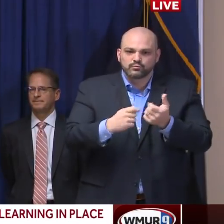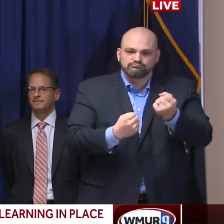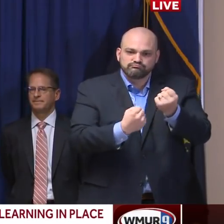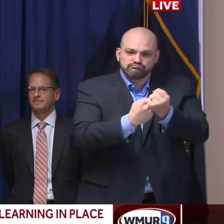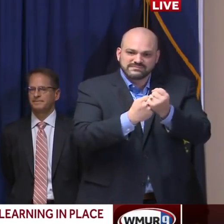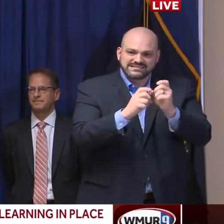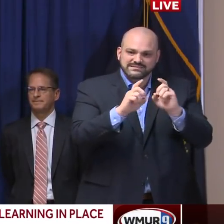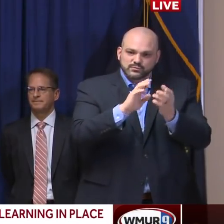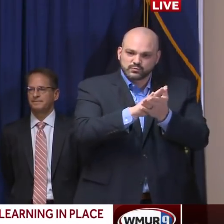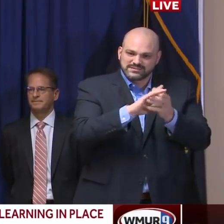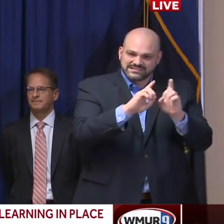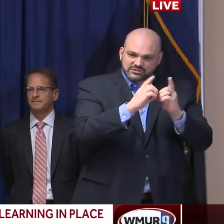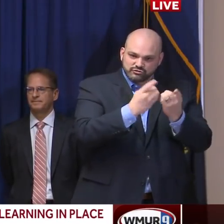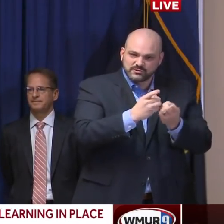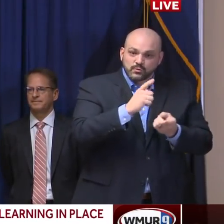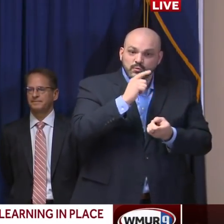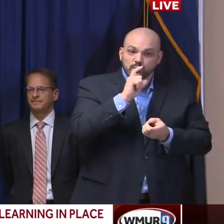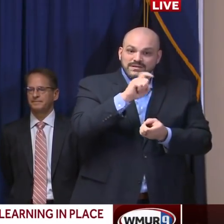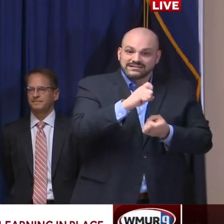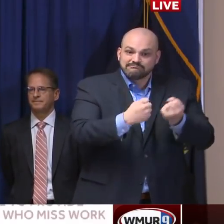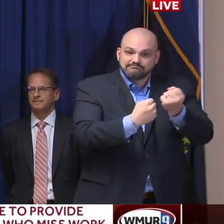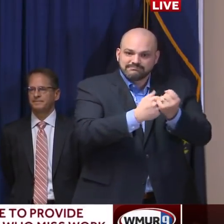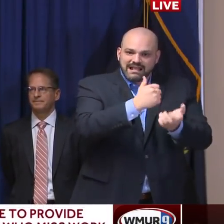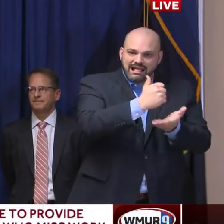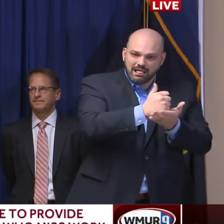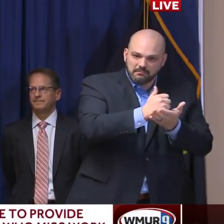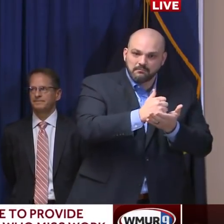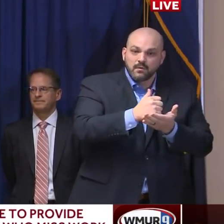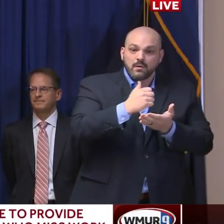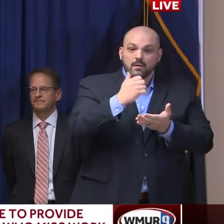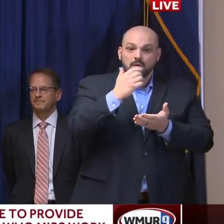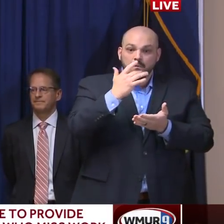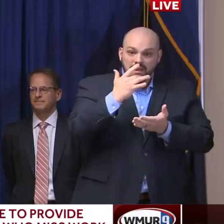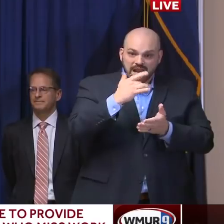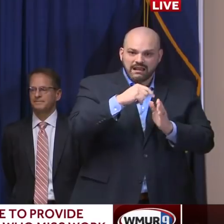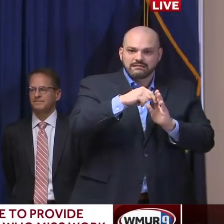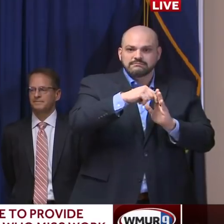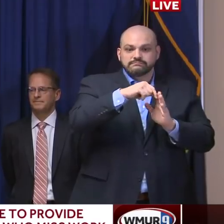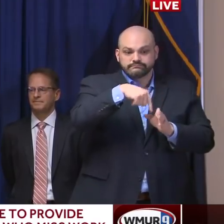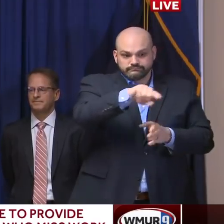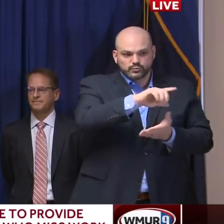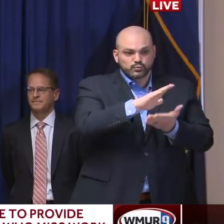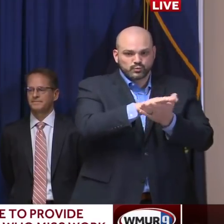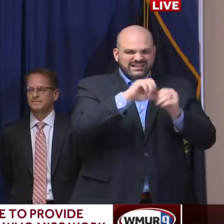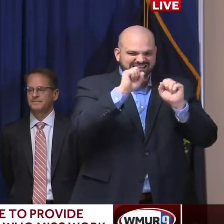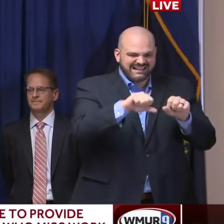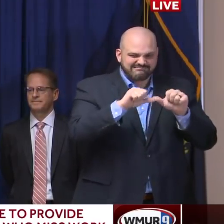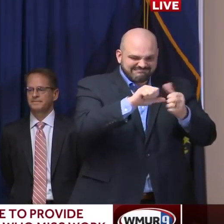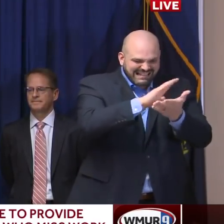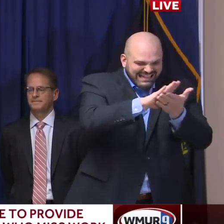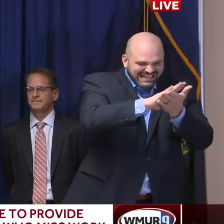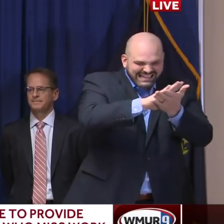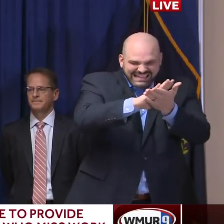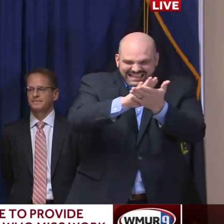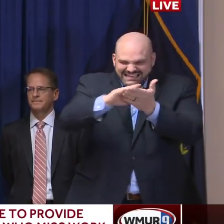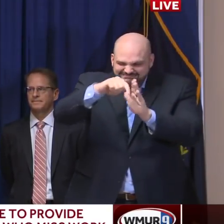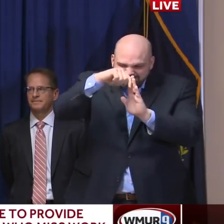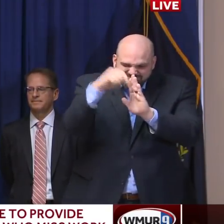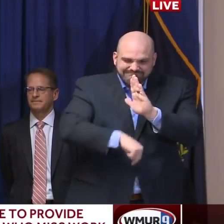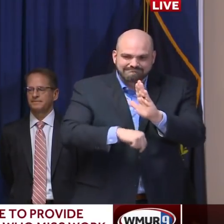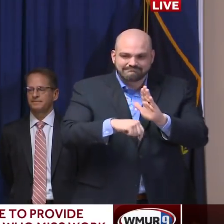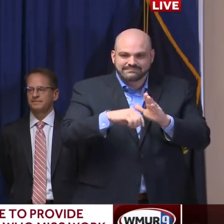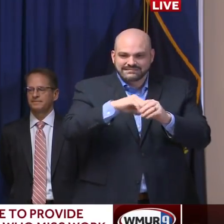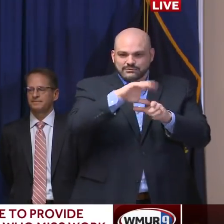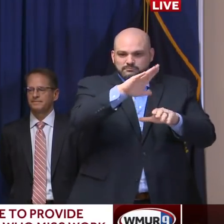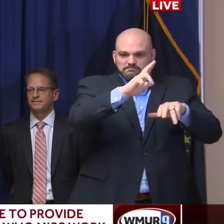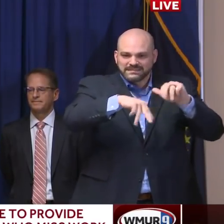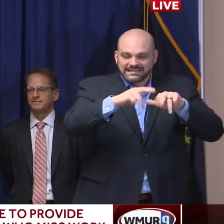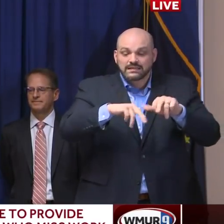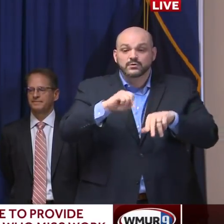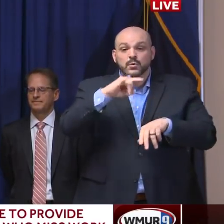SPECIFICALLY SETTING ASIDE FUNDS TO ASSIST WITH DISTRICTS WHO MAY NEED FINANCIAL HELP SO ALL VACANT SCHOOL FACILITIES CAN BE DEEP CLEANED AND SANITIZED TO ENSURE THAT OUR CHILDREN ARE